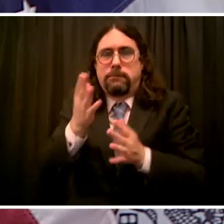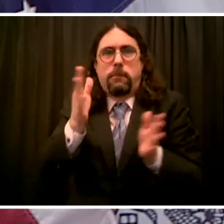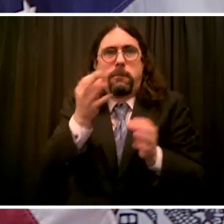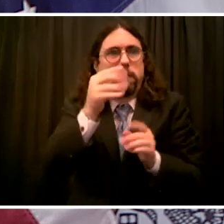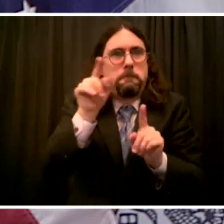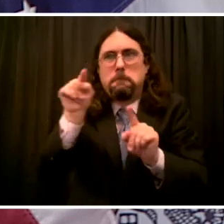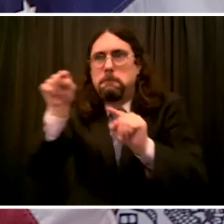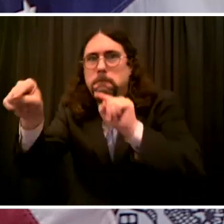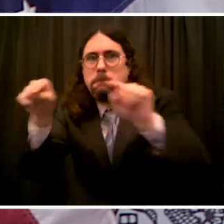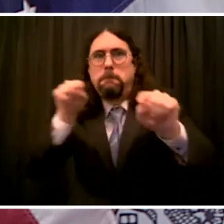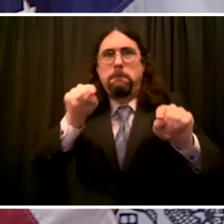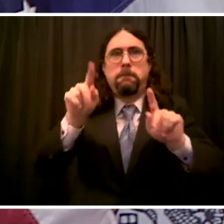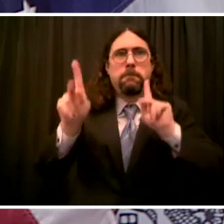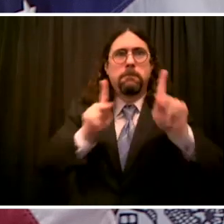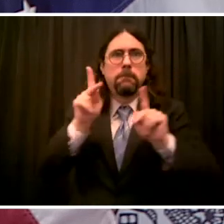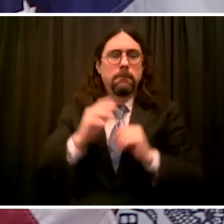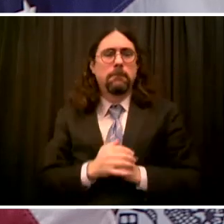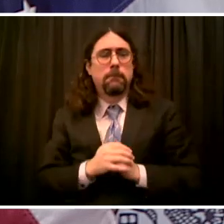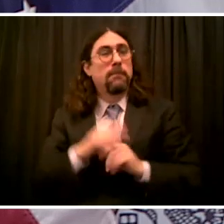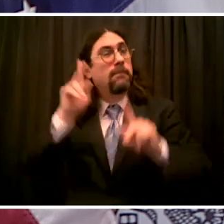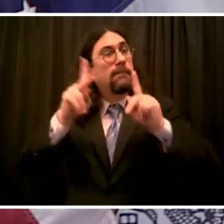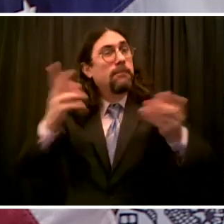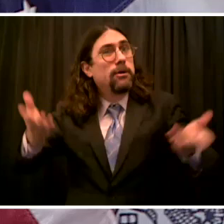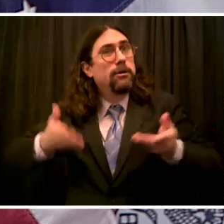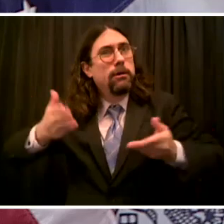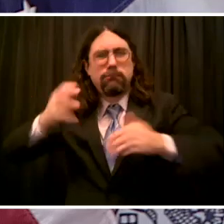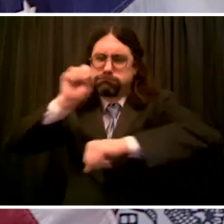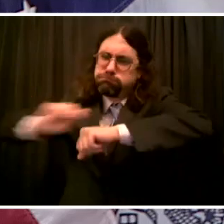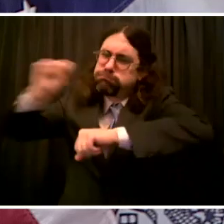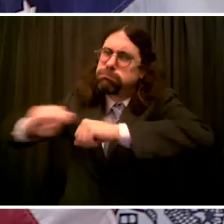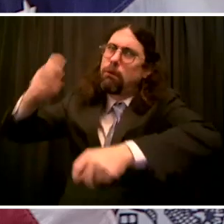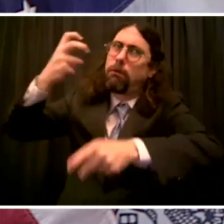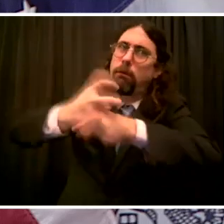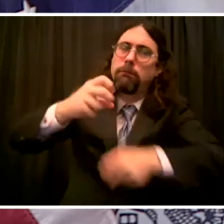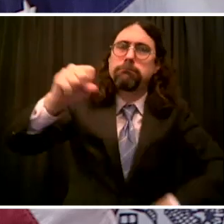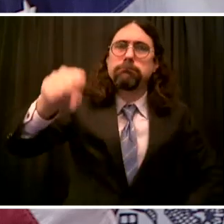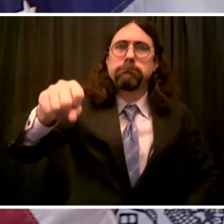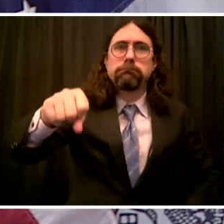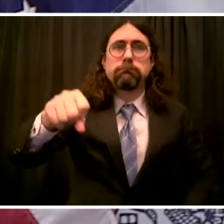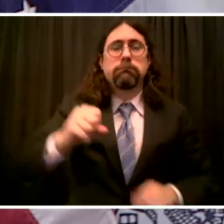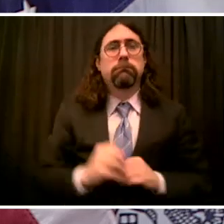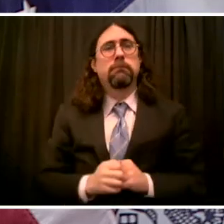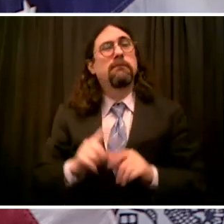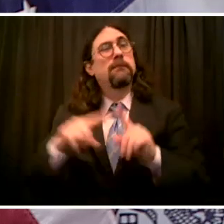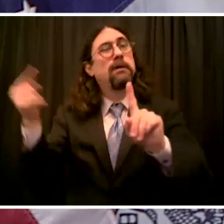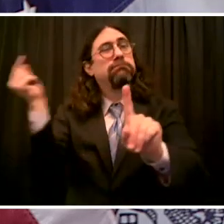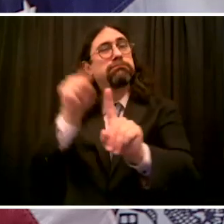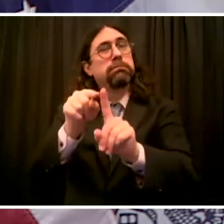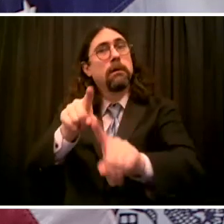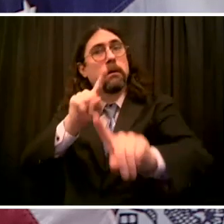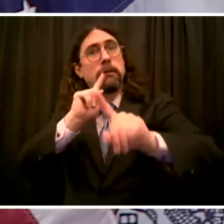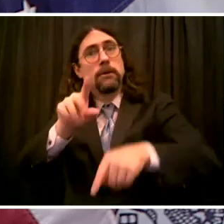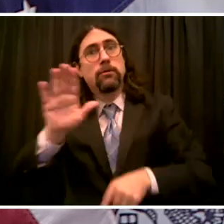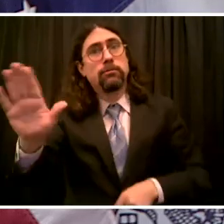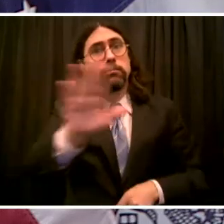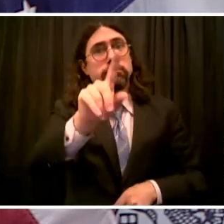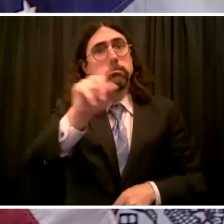THERE'S A CORE GROUPOF PEOPLE HERE DOING A WHOLE LOT OF HARD WORK. WORKING CLOSELY WITH OUR COLLEAGUES AND AGENCIES ALL OVER THE ITCY.